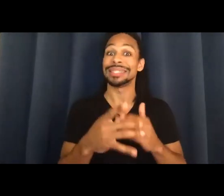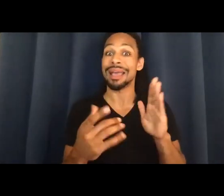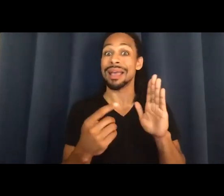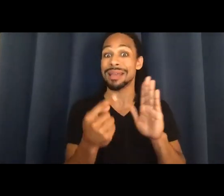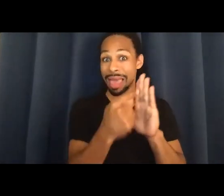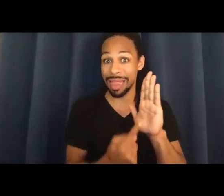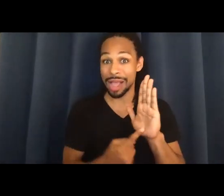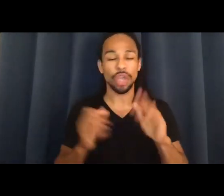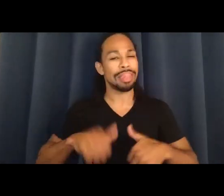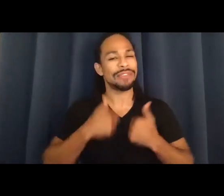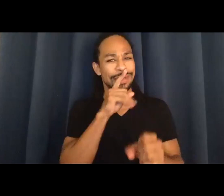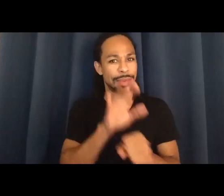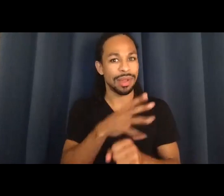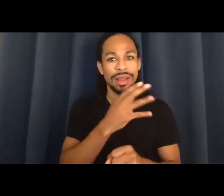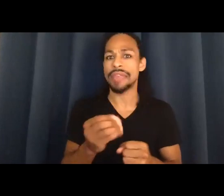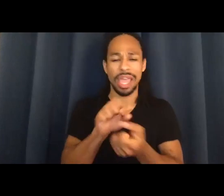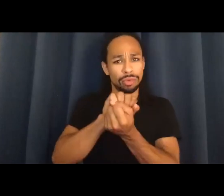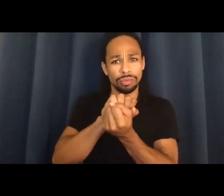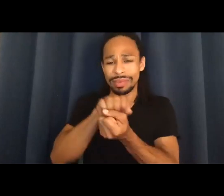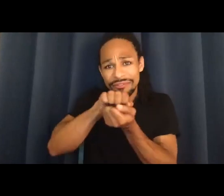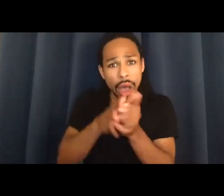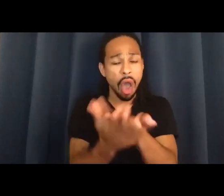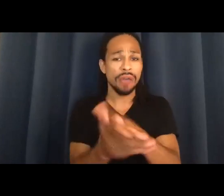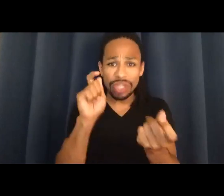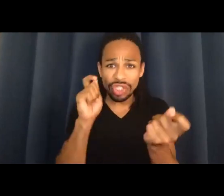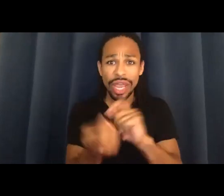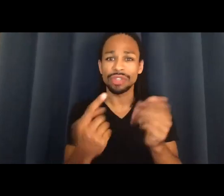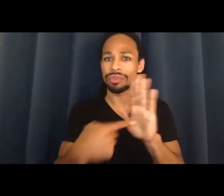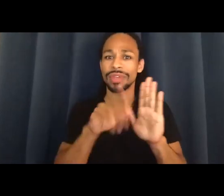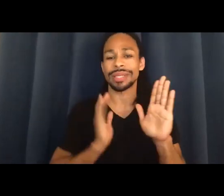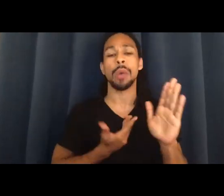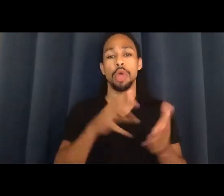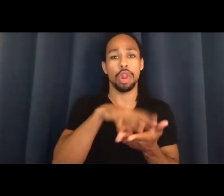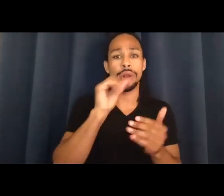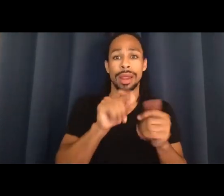and may grow or change to reflect our learning as a staff, organization, and in relationship